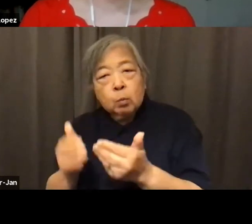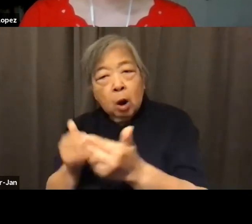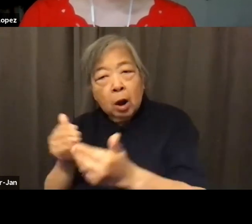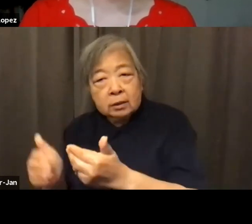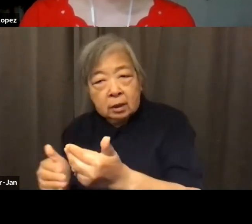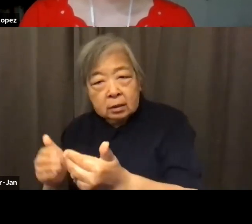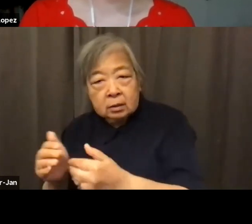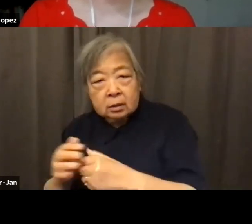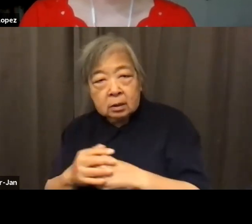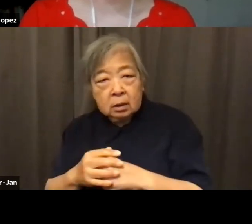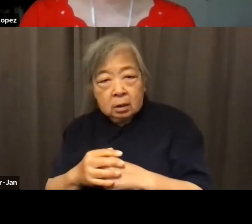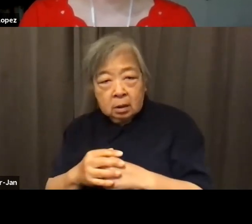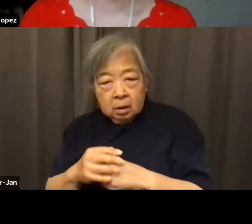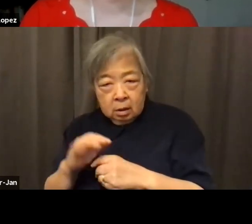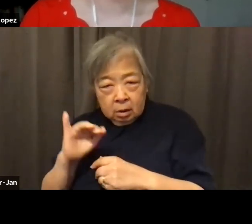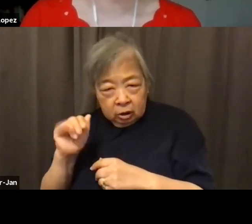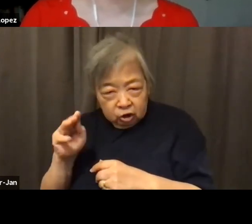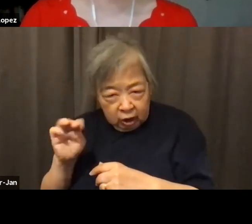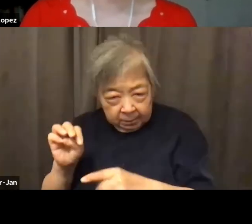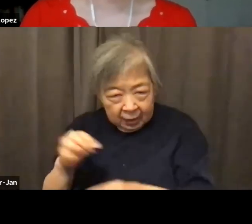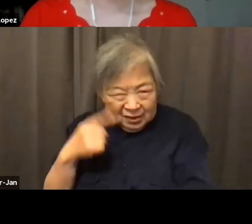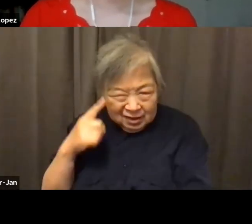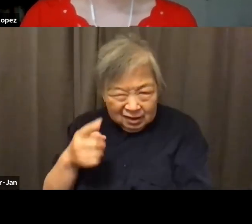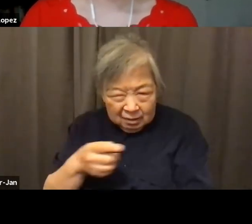Jamie, I think you're on mute. Yeah.